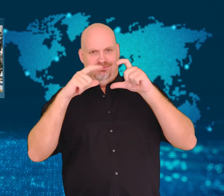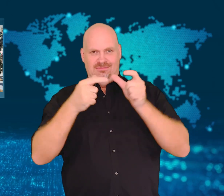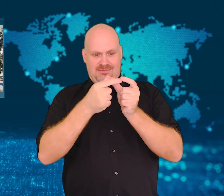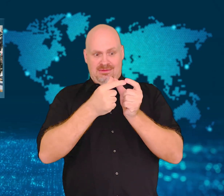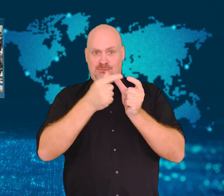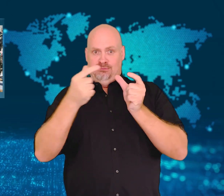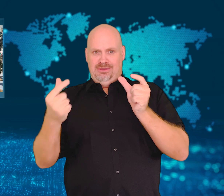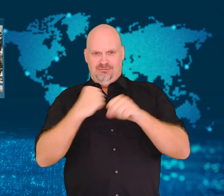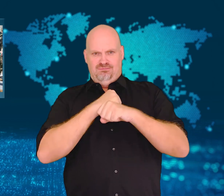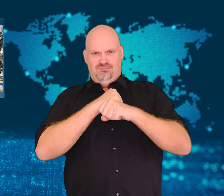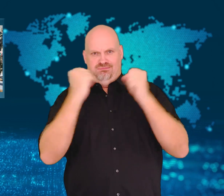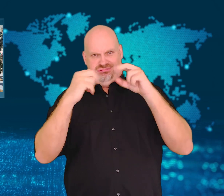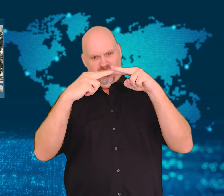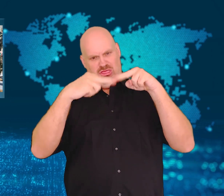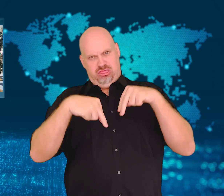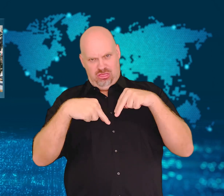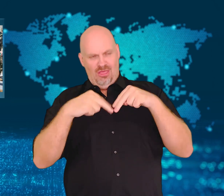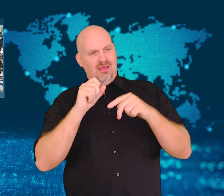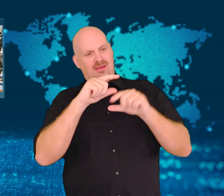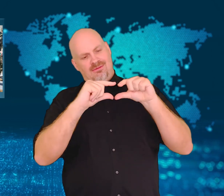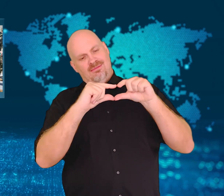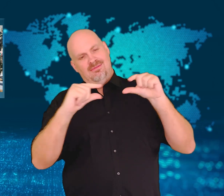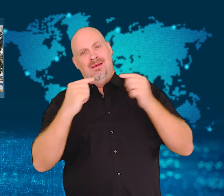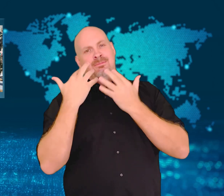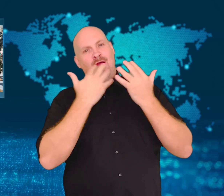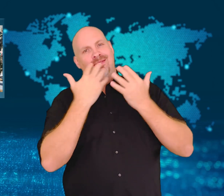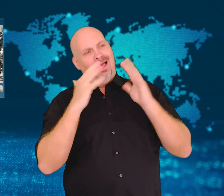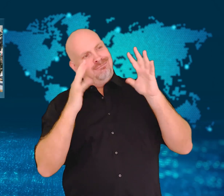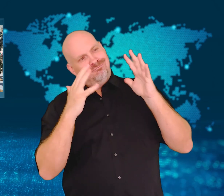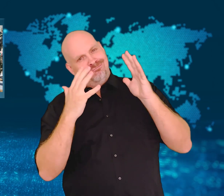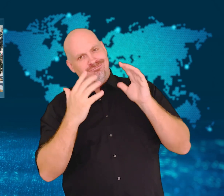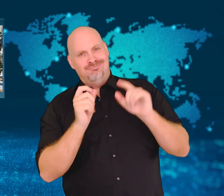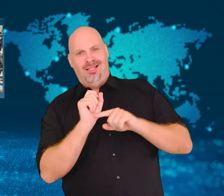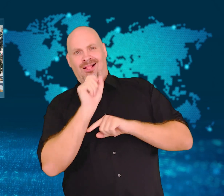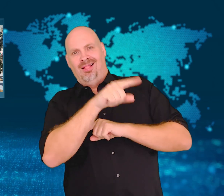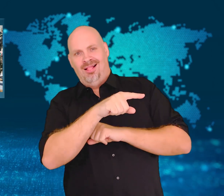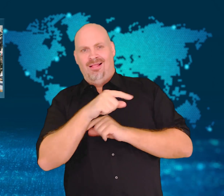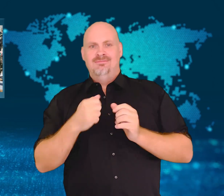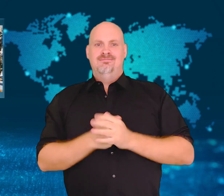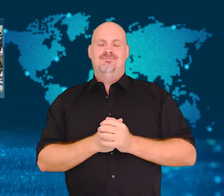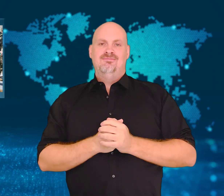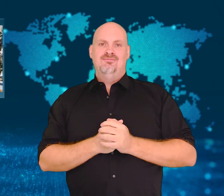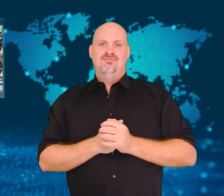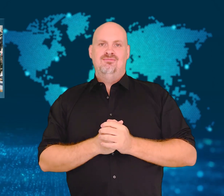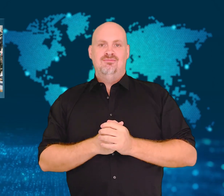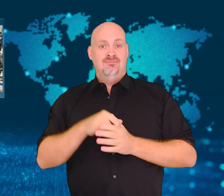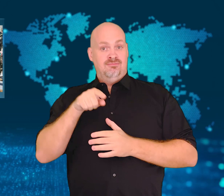One official posted a "Happy Birthday" message to Russia's president